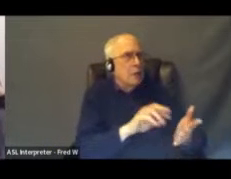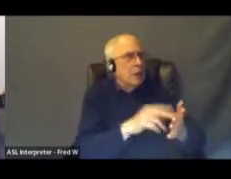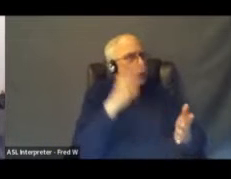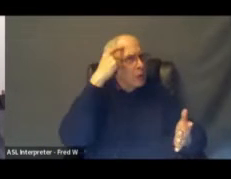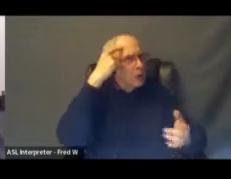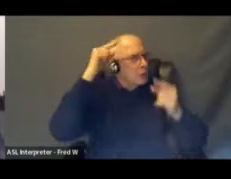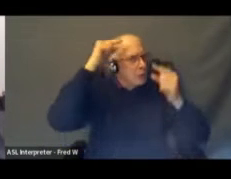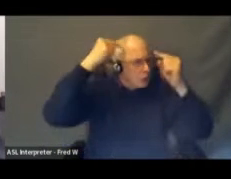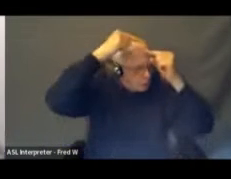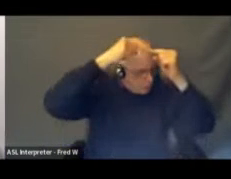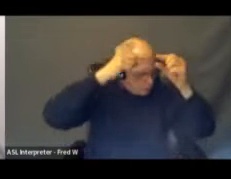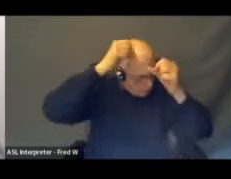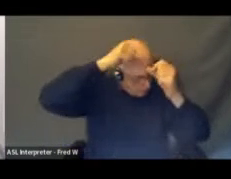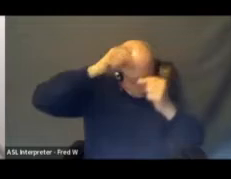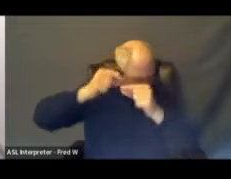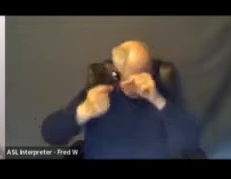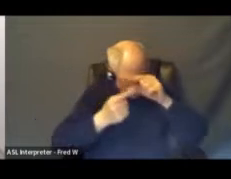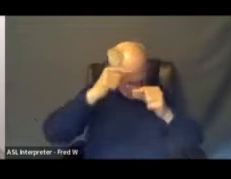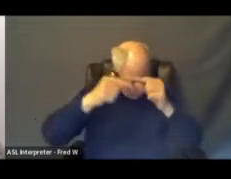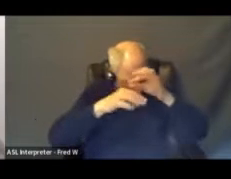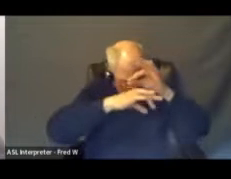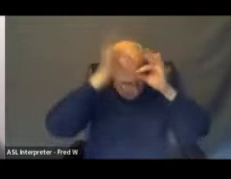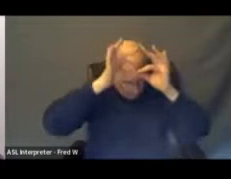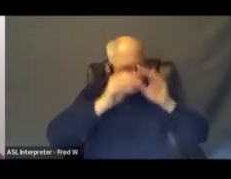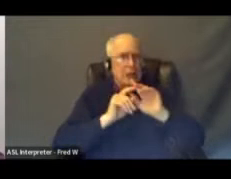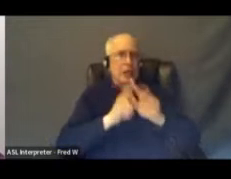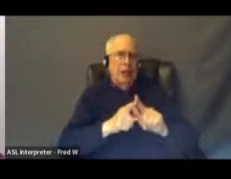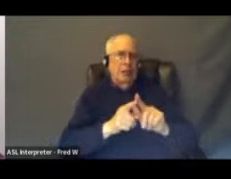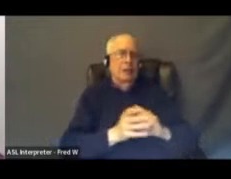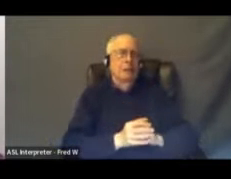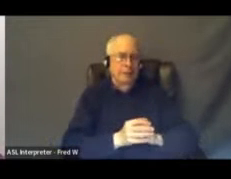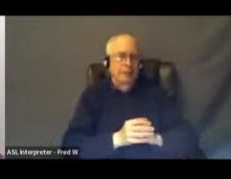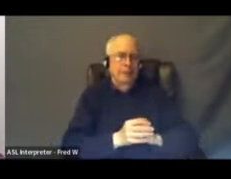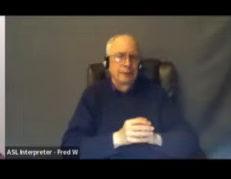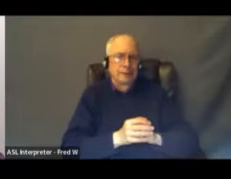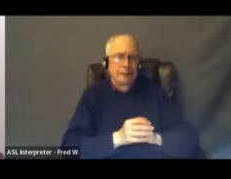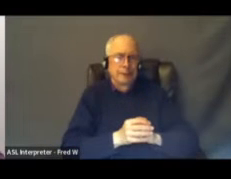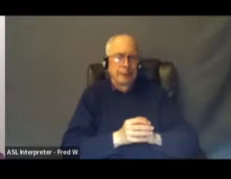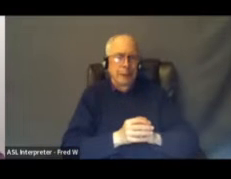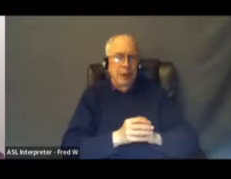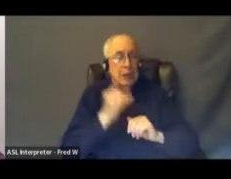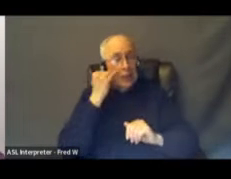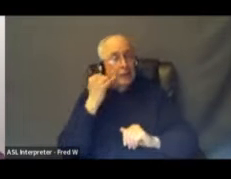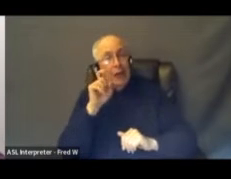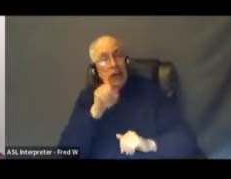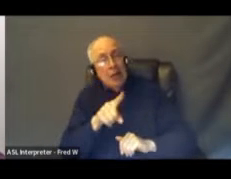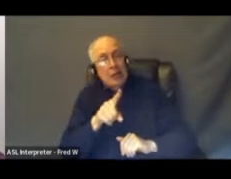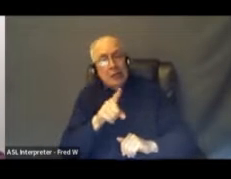cars in our pathways are trying to go to the information center and bring up that memory. If we ask a question too soon, then we